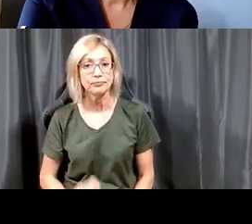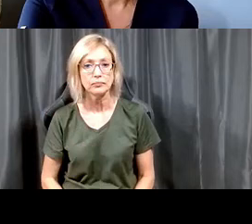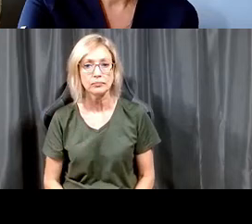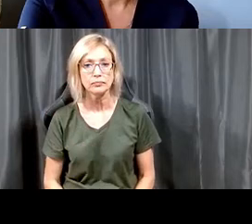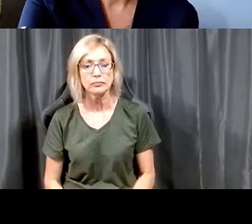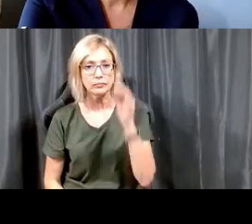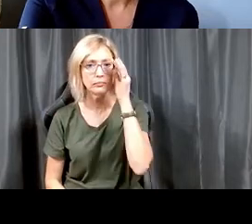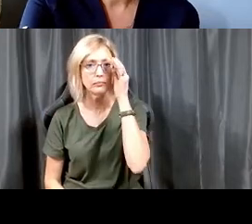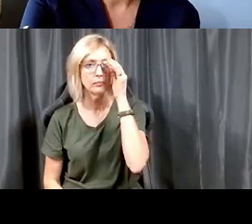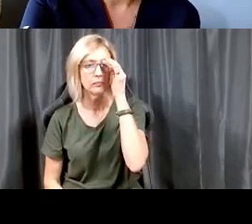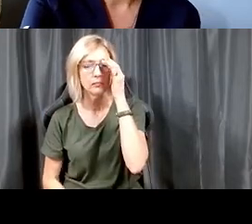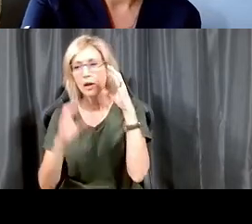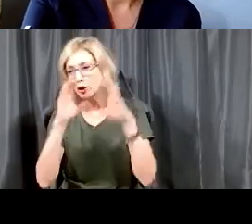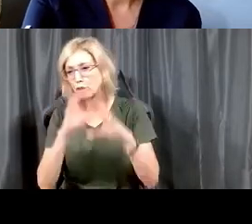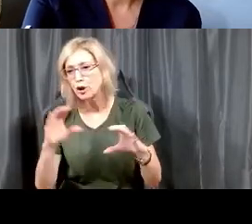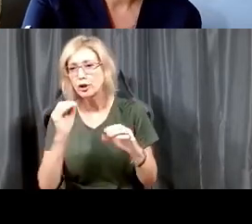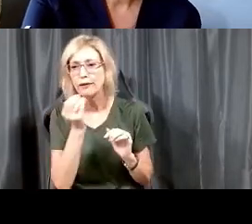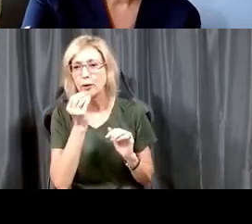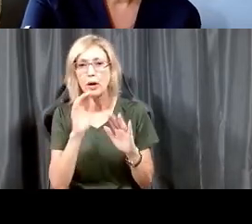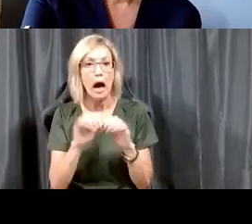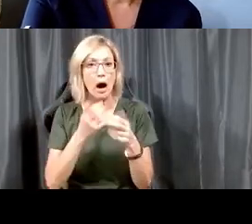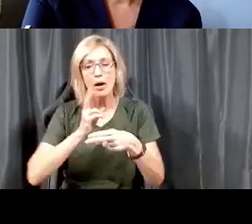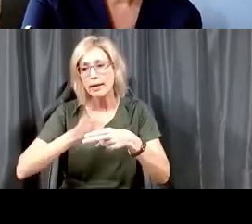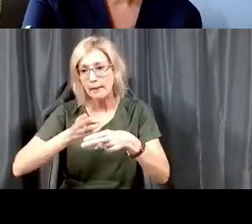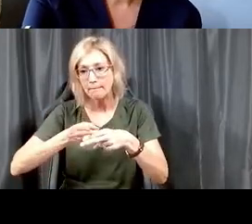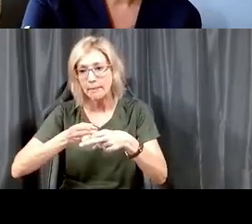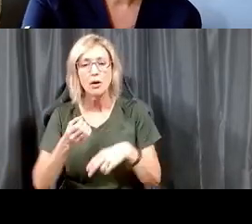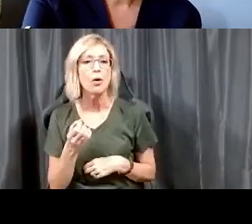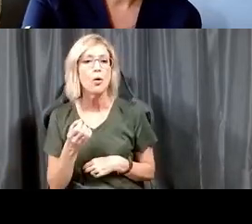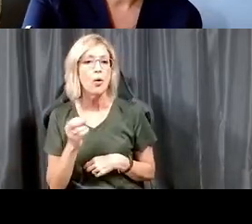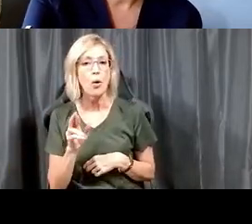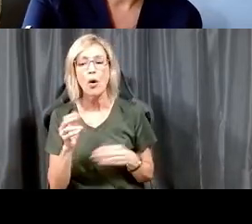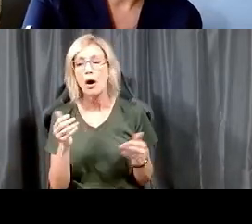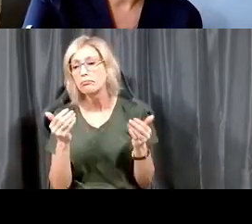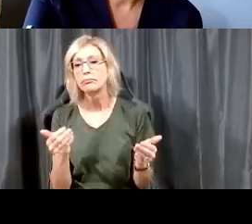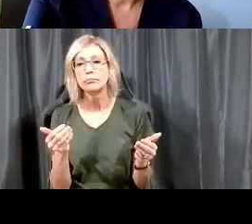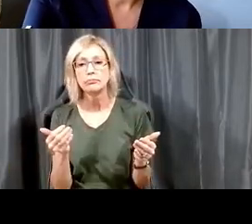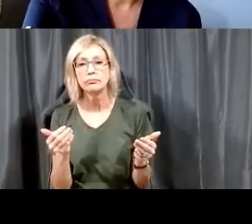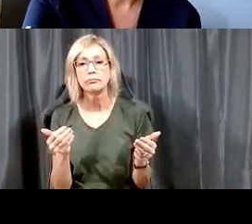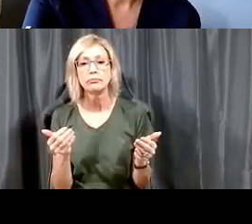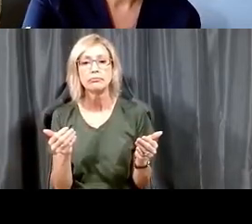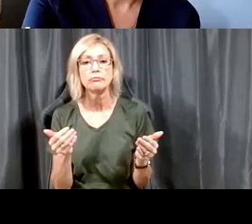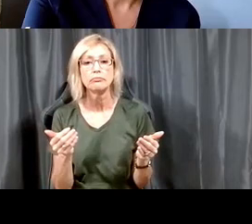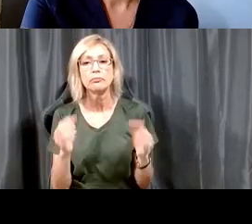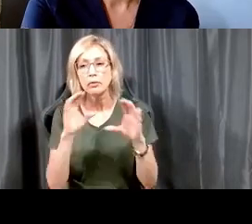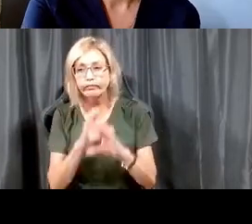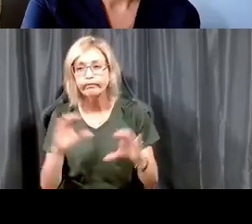You can search for foods by name. Or you can go ahead and look through all of their database